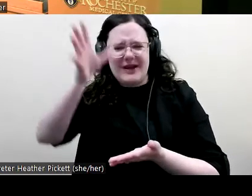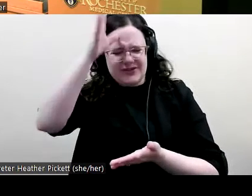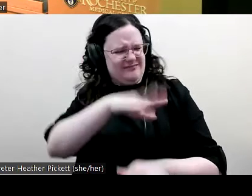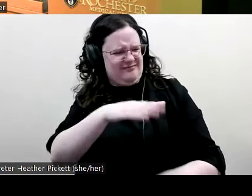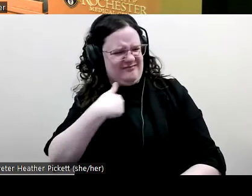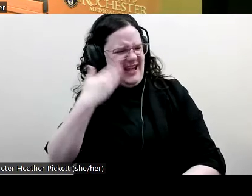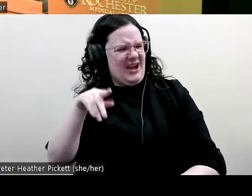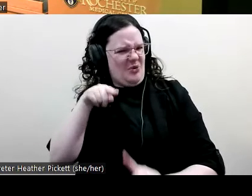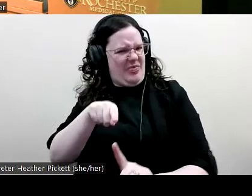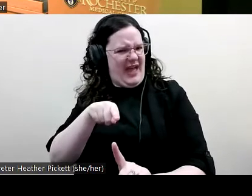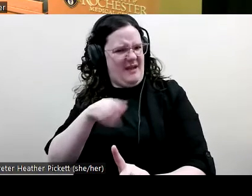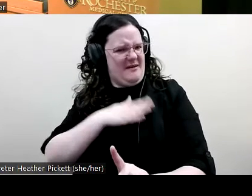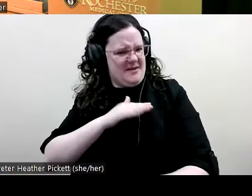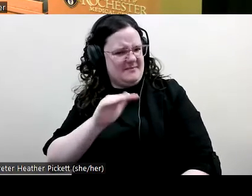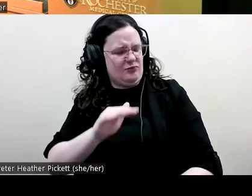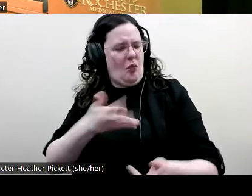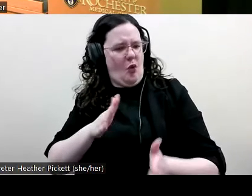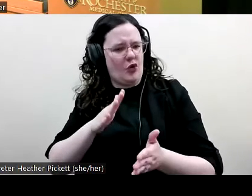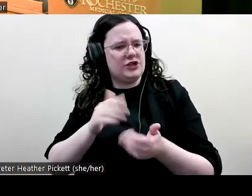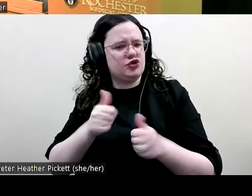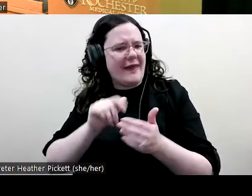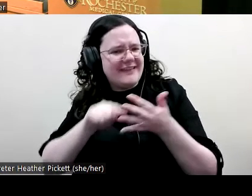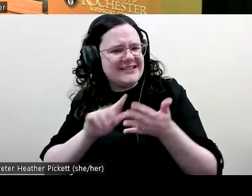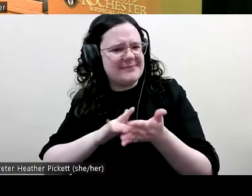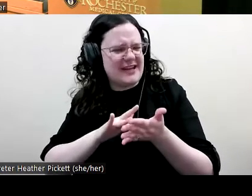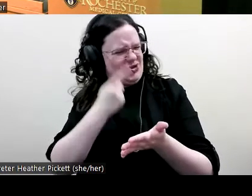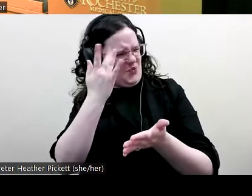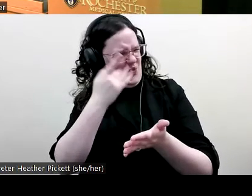not going to work in the future um sometimes people say you know the Apple doesn't fall far